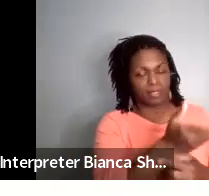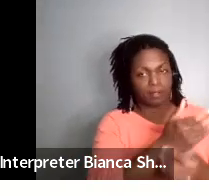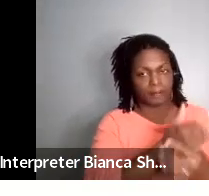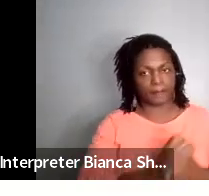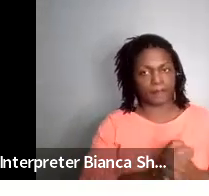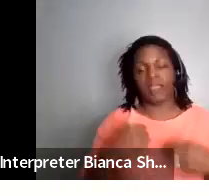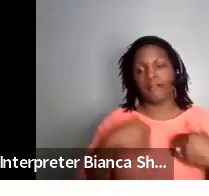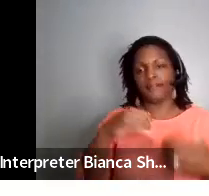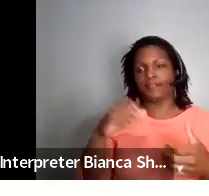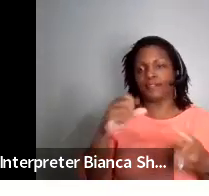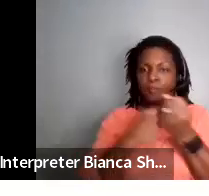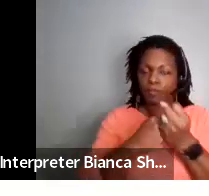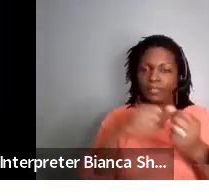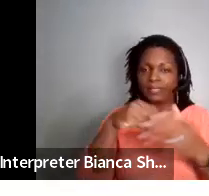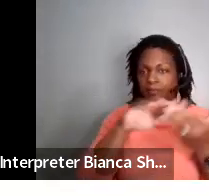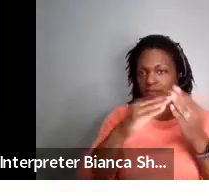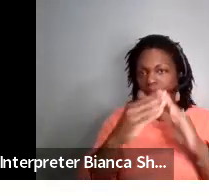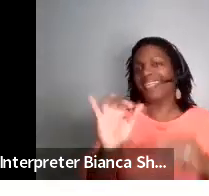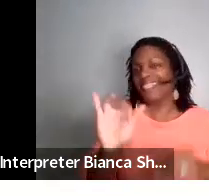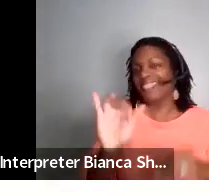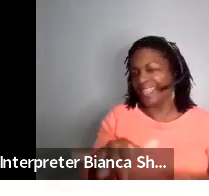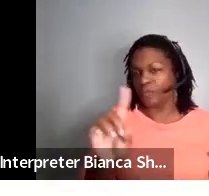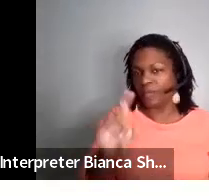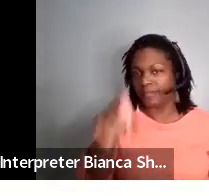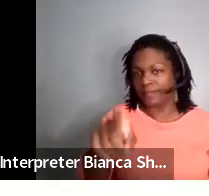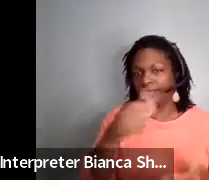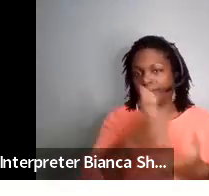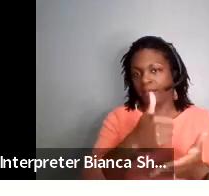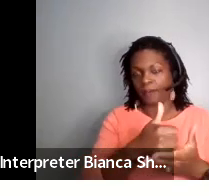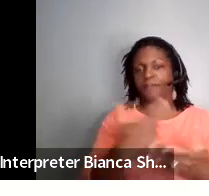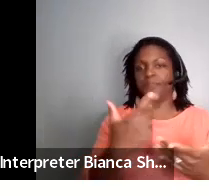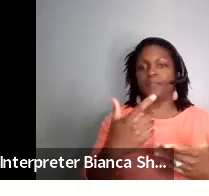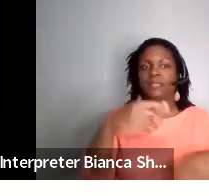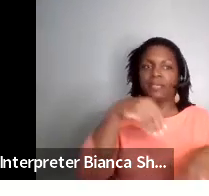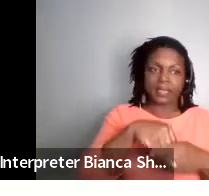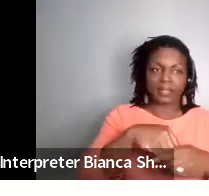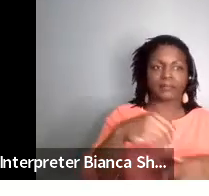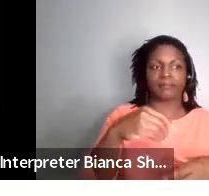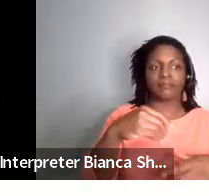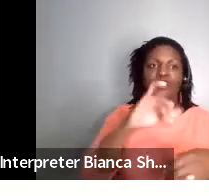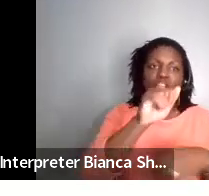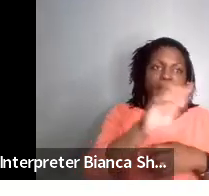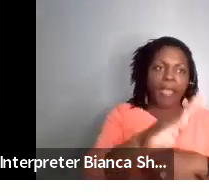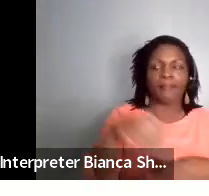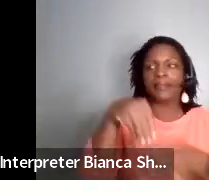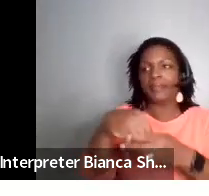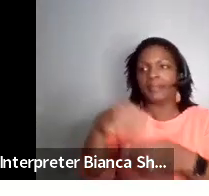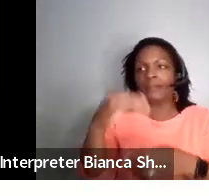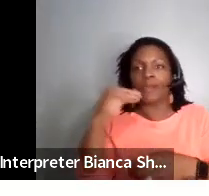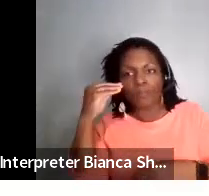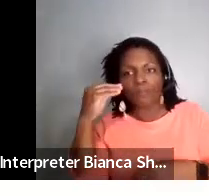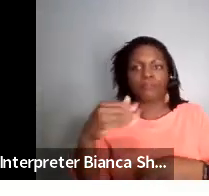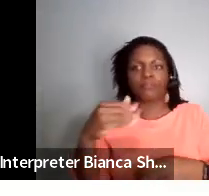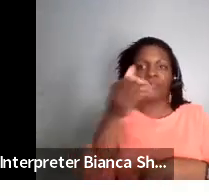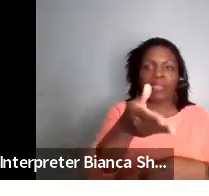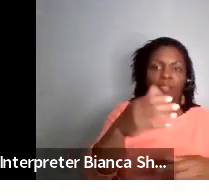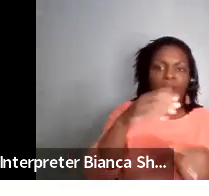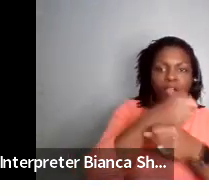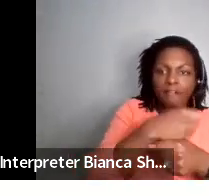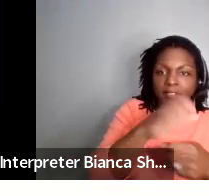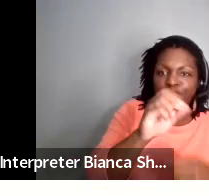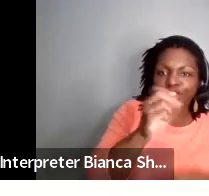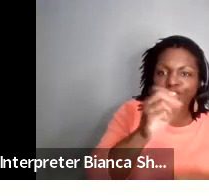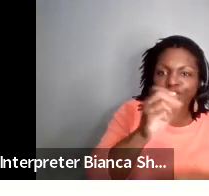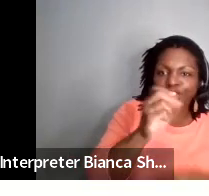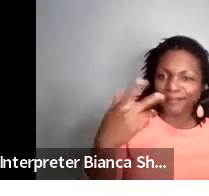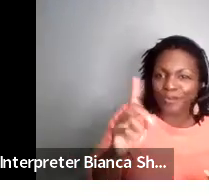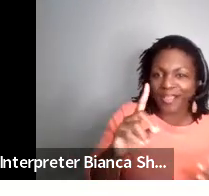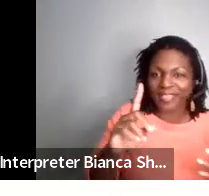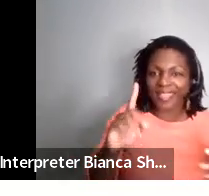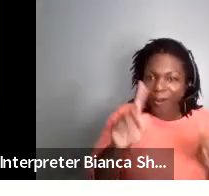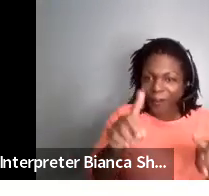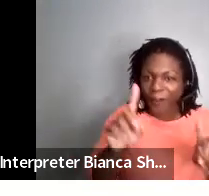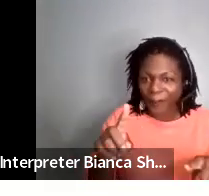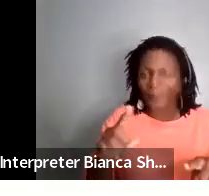Because we know that's where the most supports are needed is when they're out at their jobs in their homes at the coffee shop at where they like to hang out that they know supports are there in the community so it's